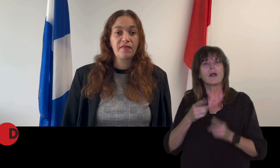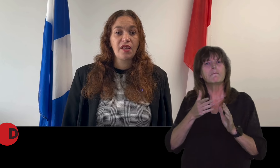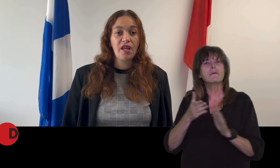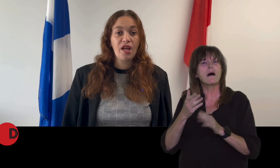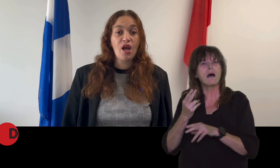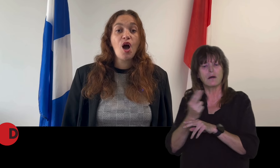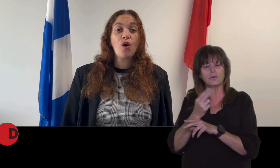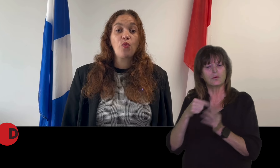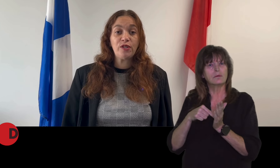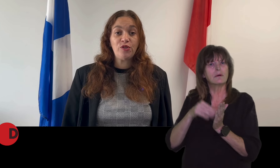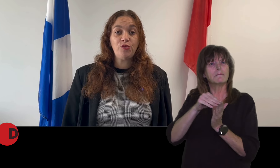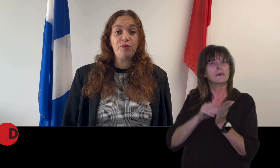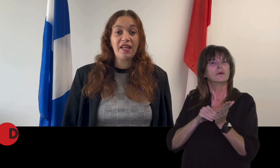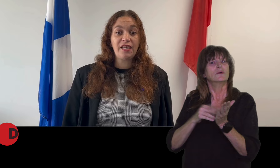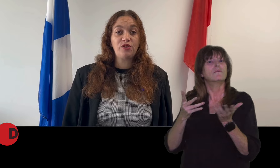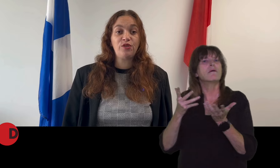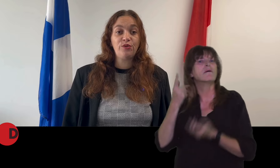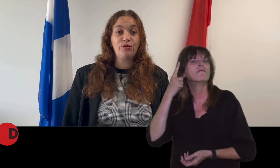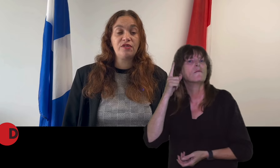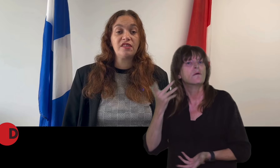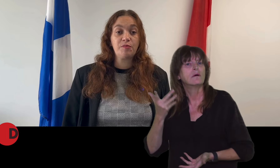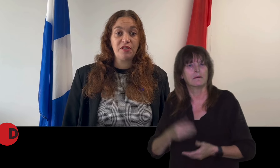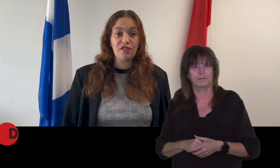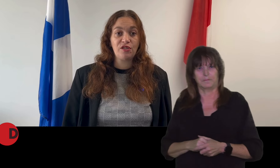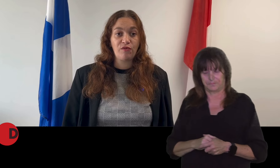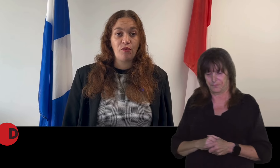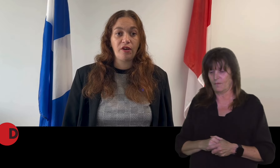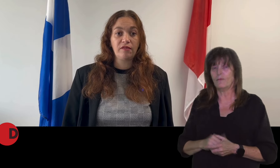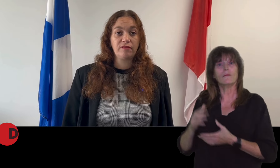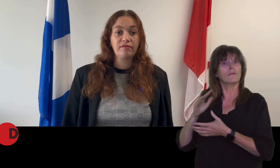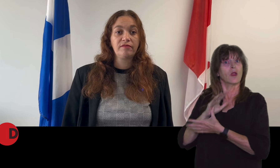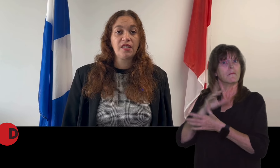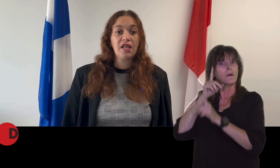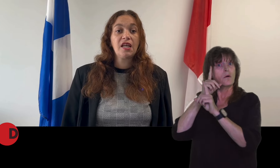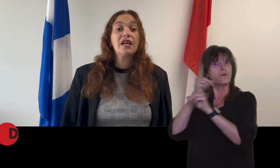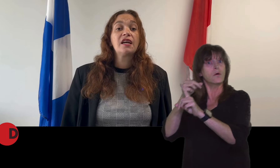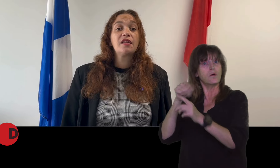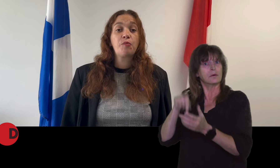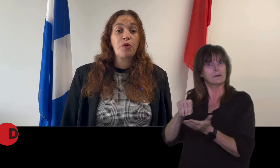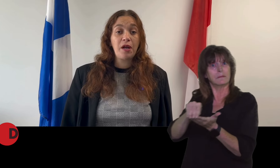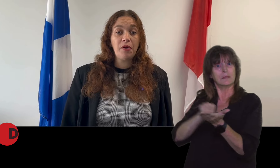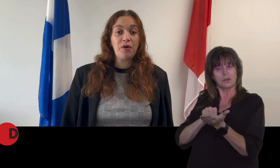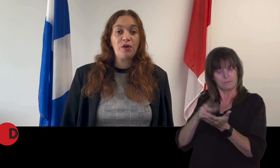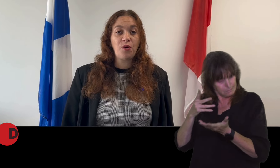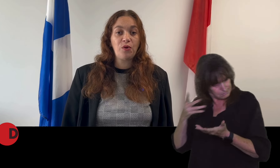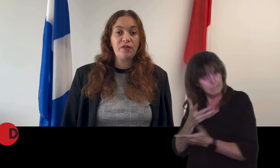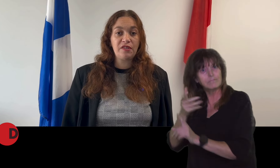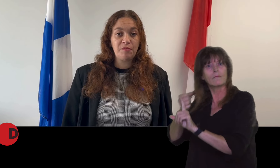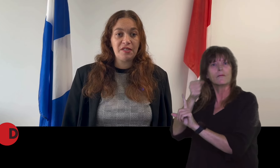The primary goal of this petition is to advocate for several key changes